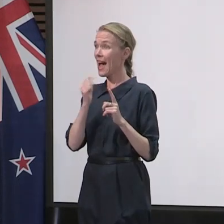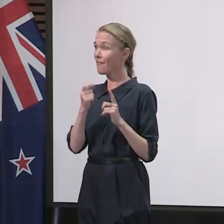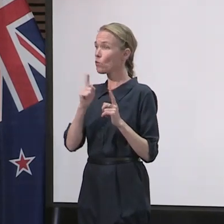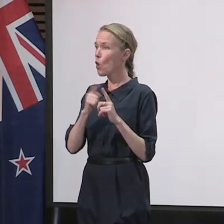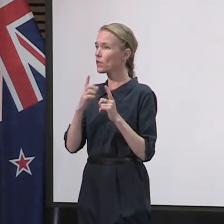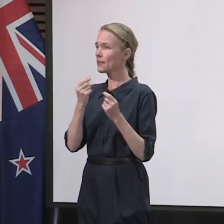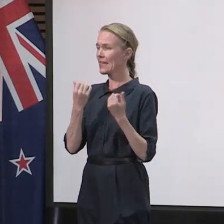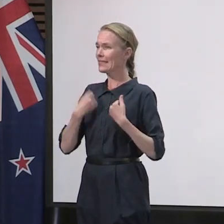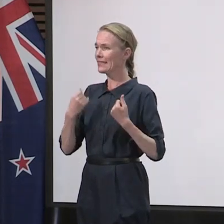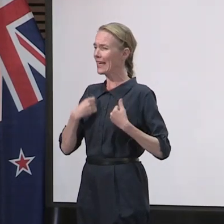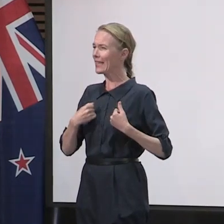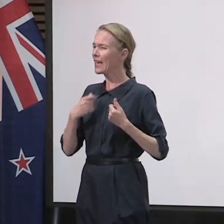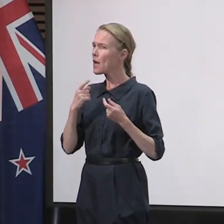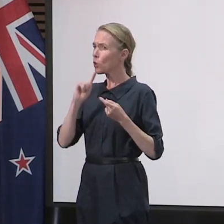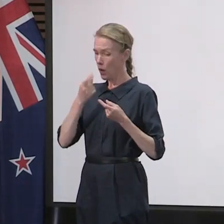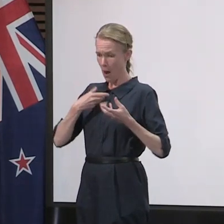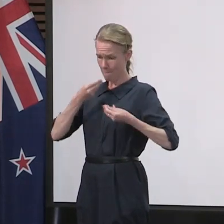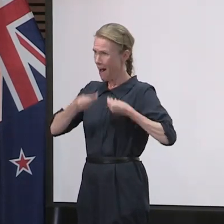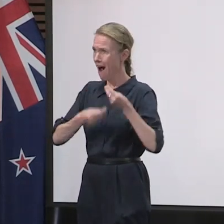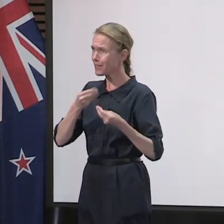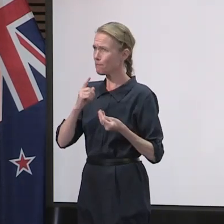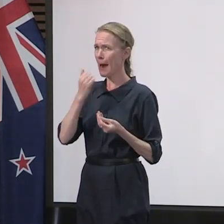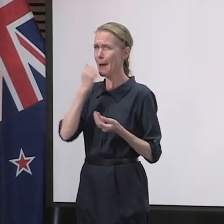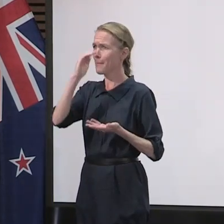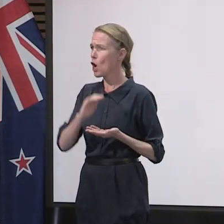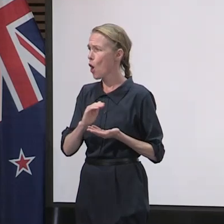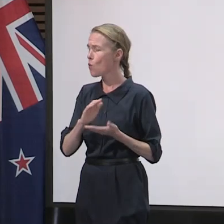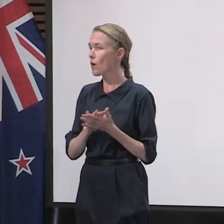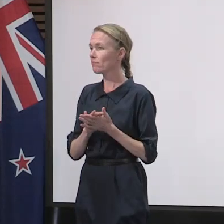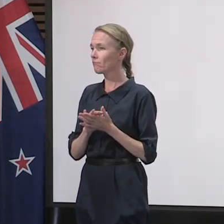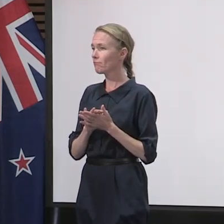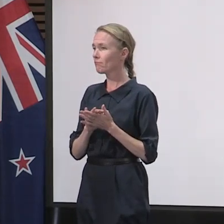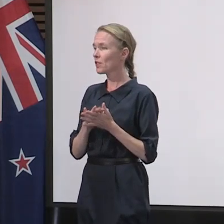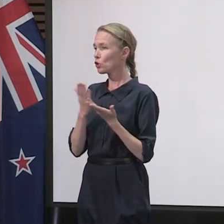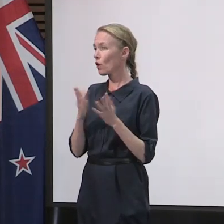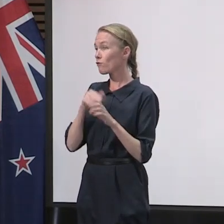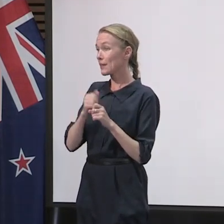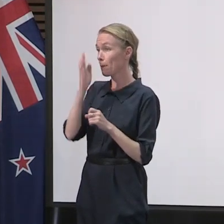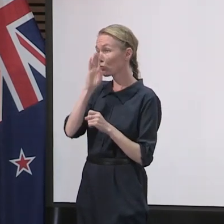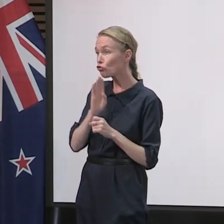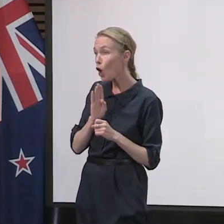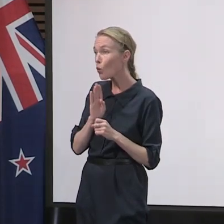communicable and non-communicable diseases. Other countries have seen a significant drop in